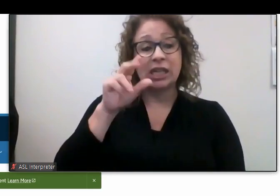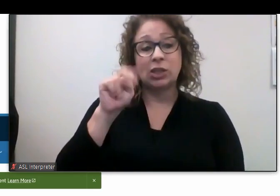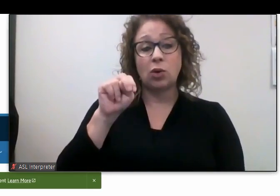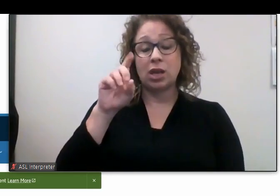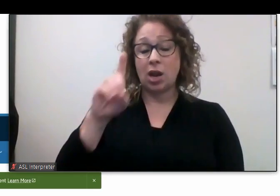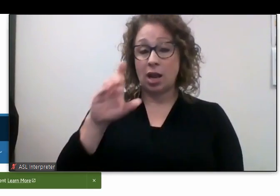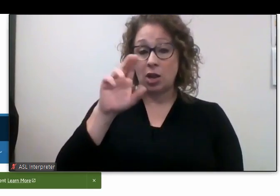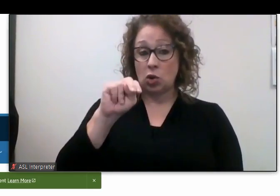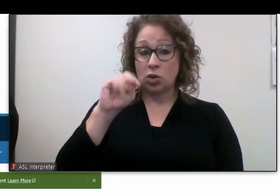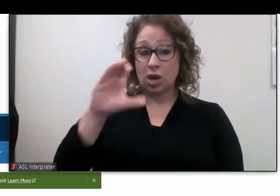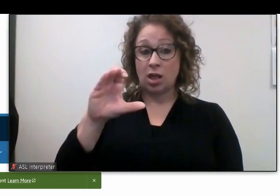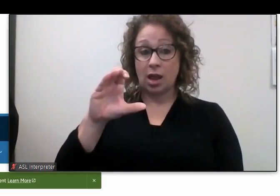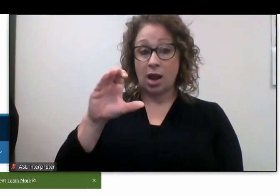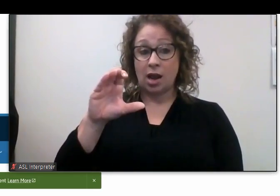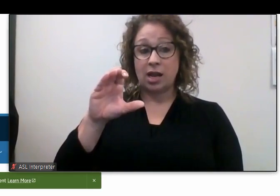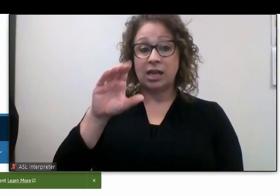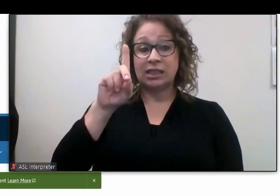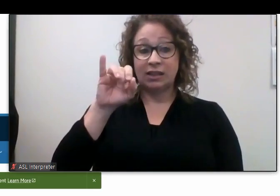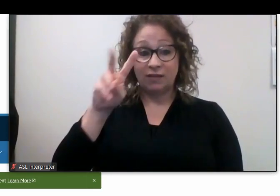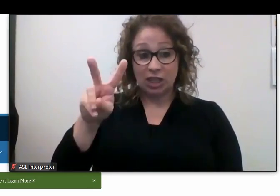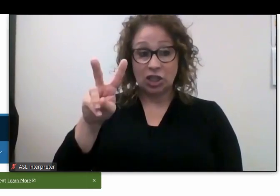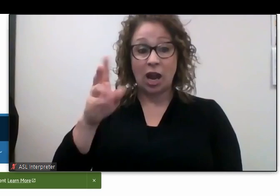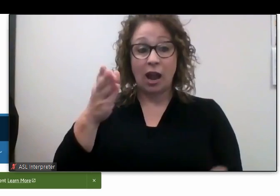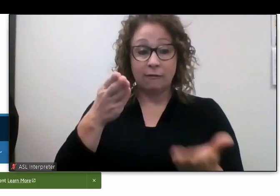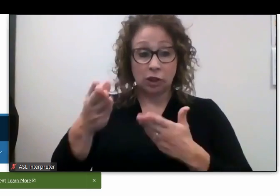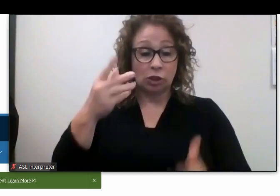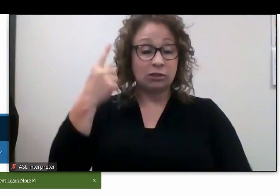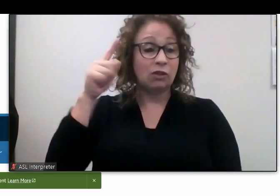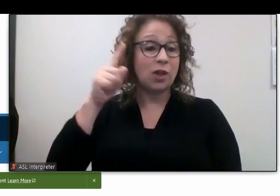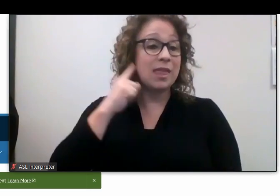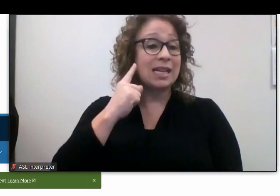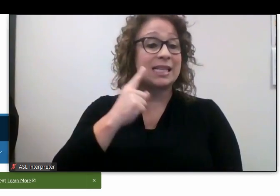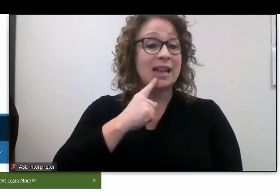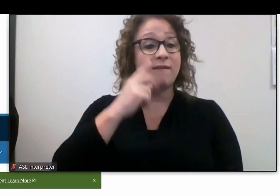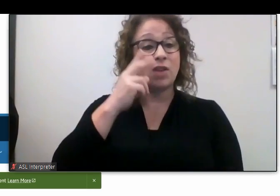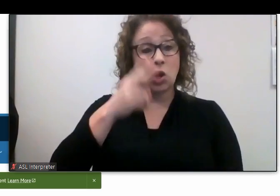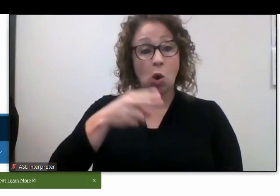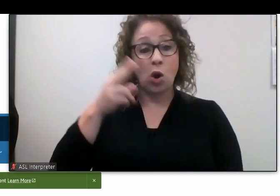called the North Carolina Division of Services for the Deaf and Hard of Hearing